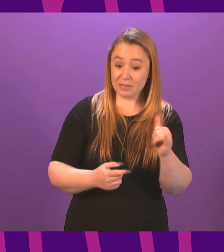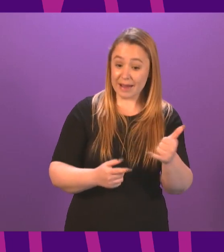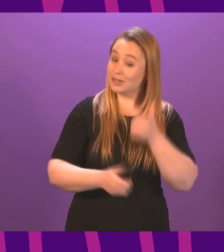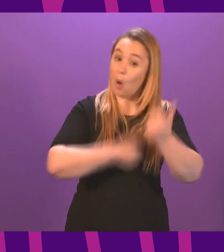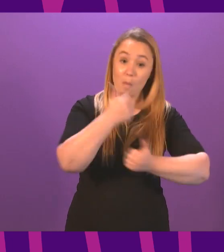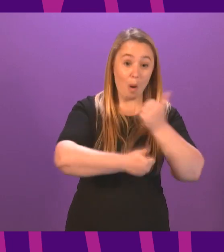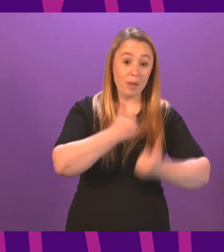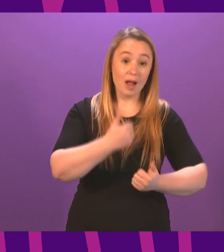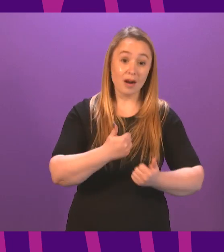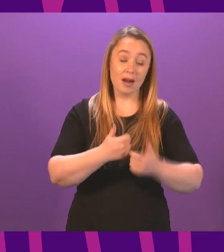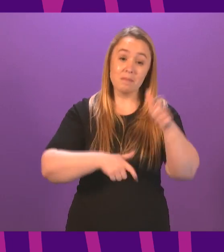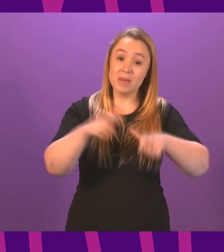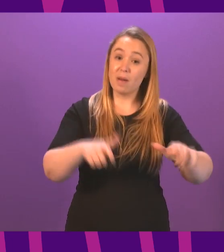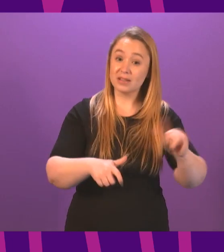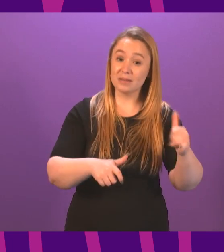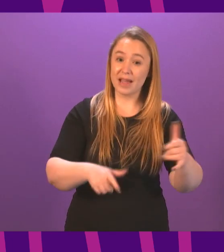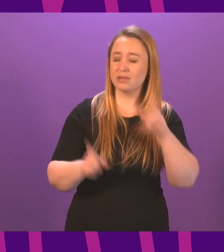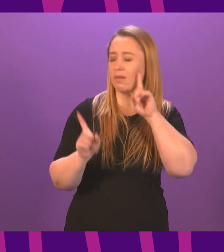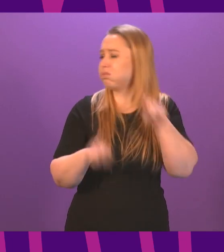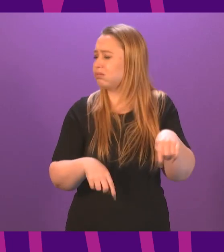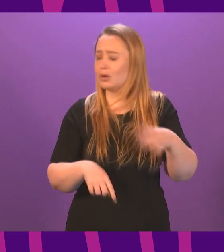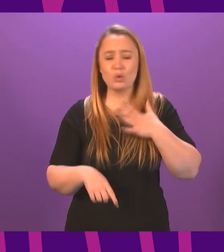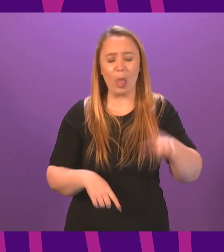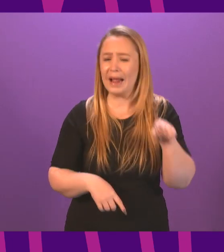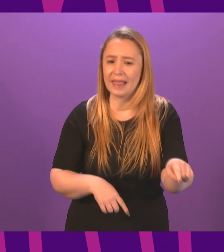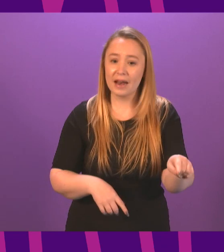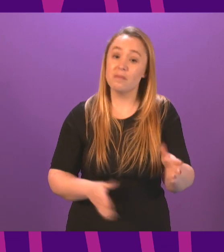I would be failing in my responsibility if I did not do that.